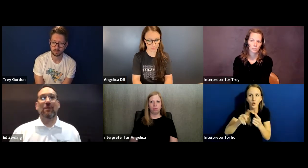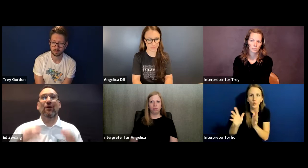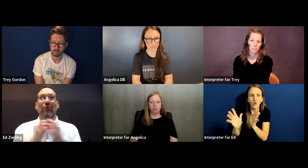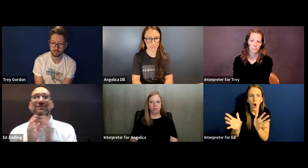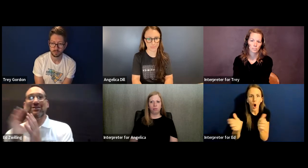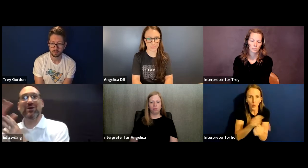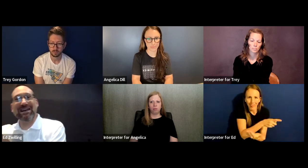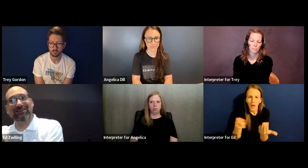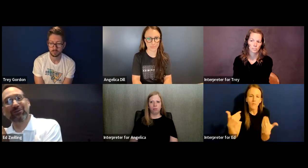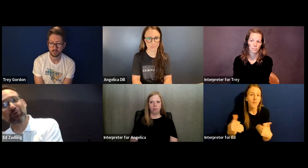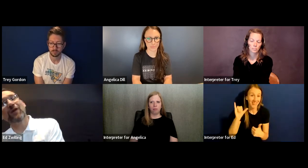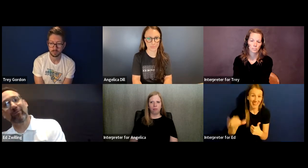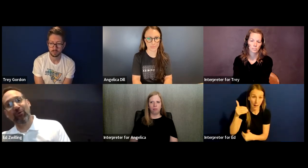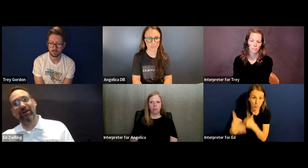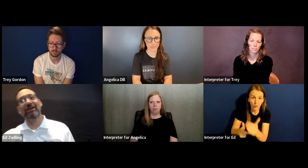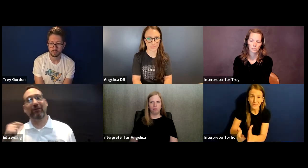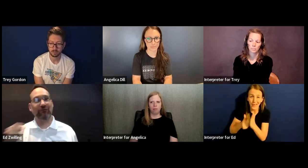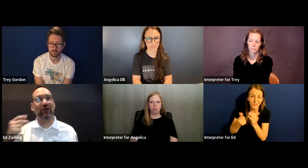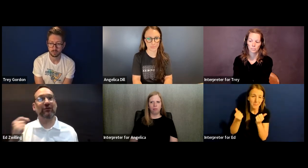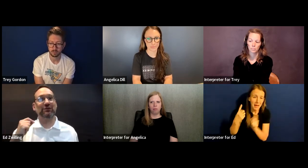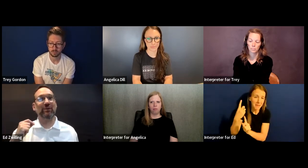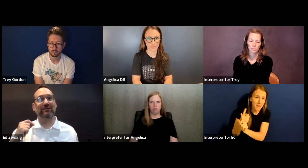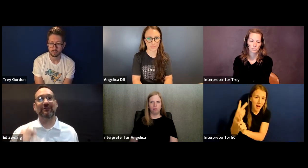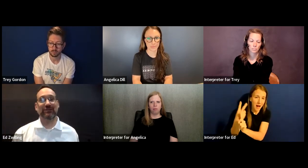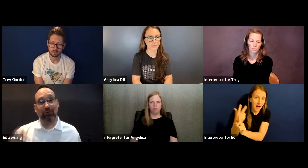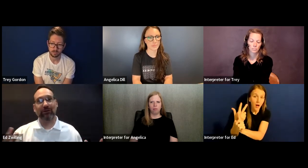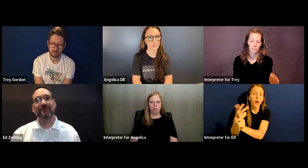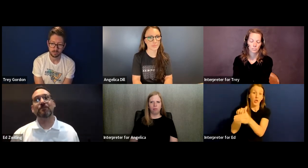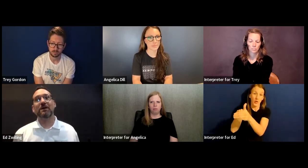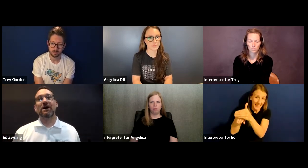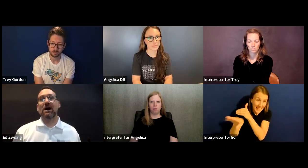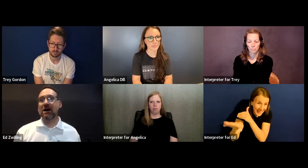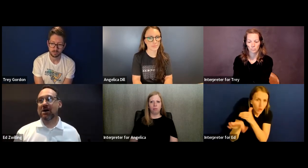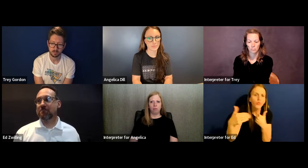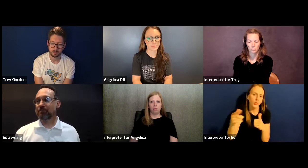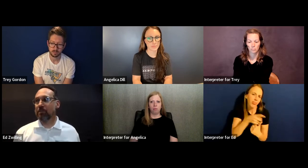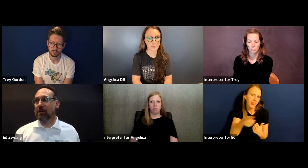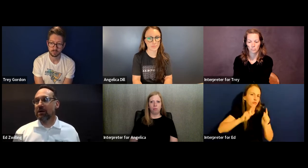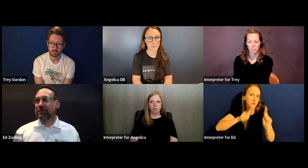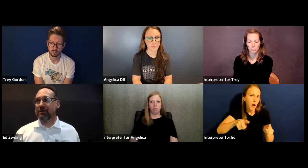but once you get through that point they're very responsive general um so